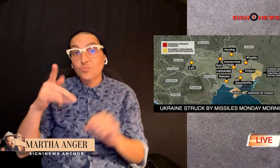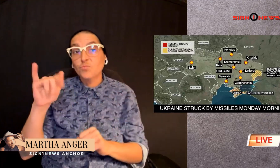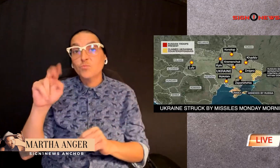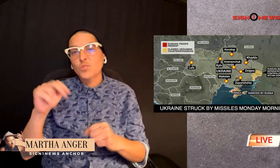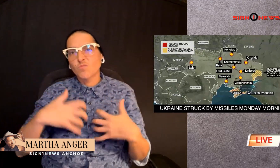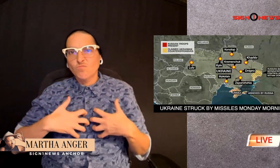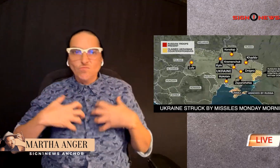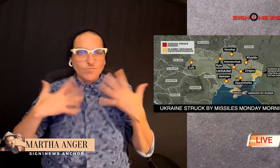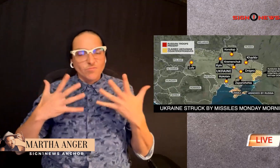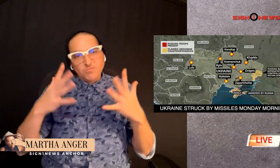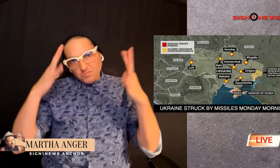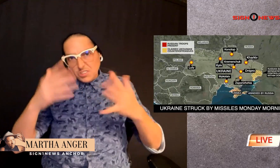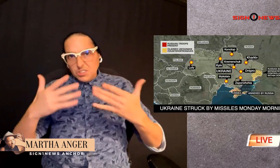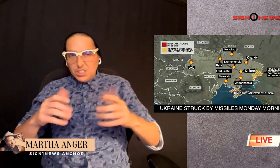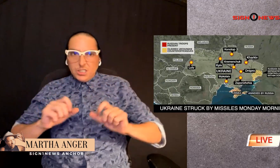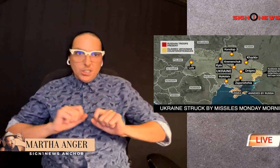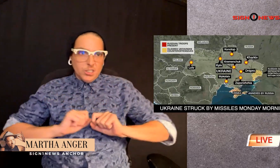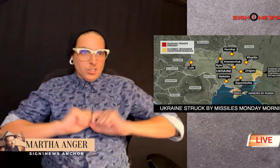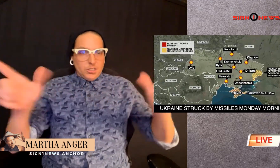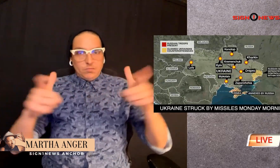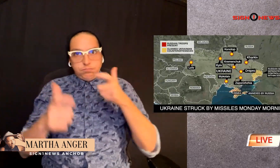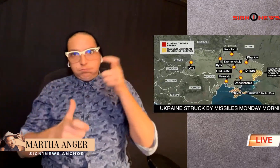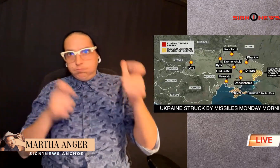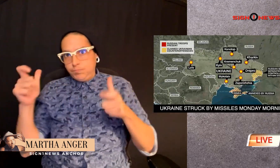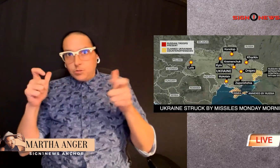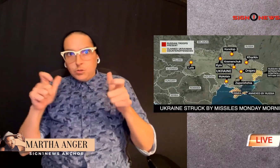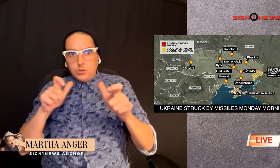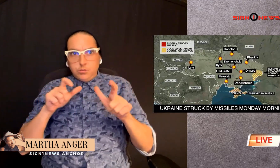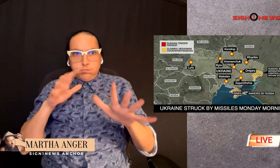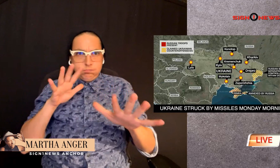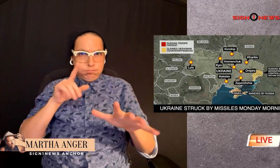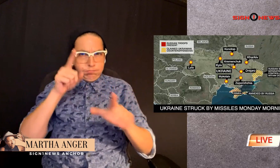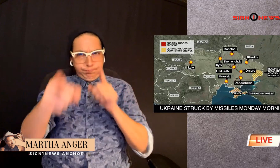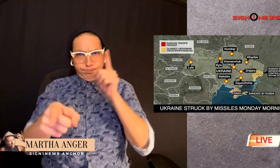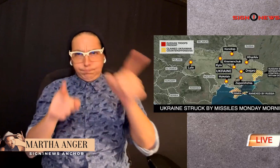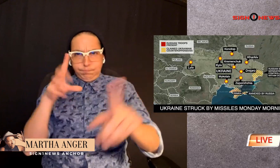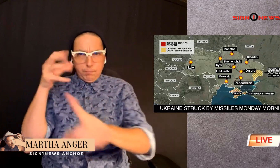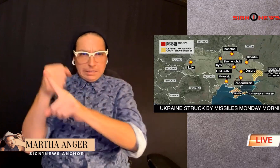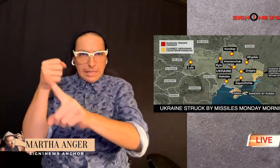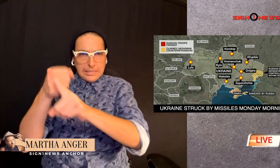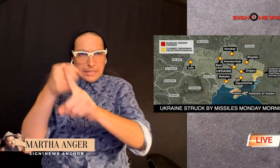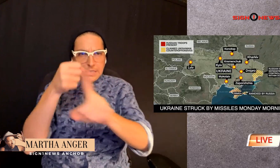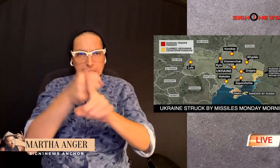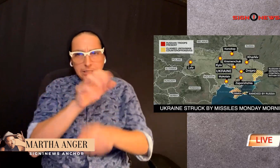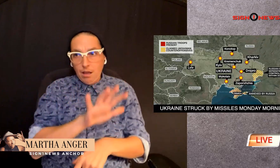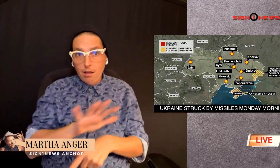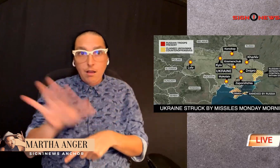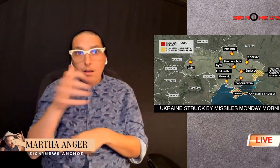Russian presidents valdemar Putin Unleashed a massive wave